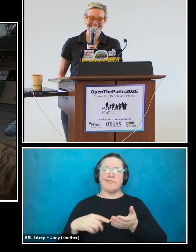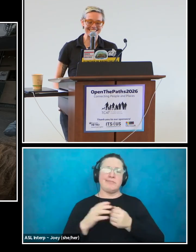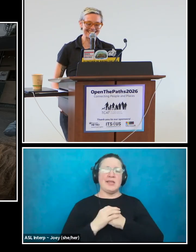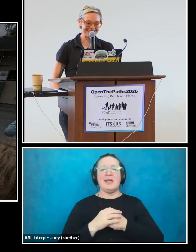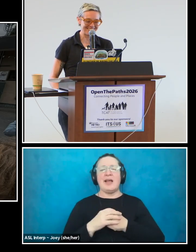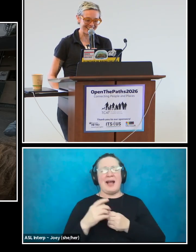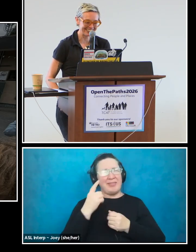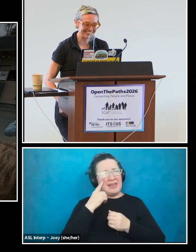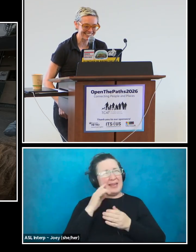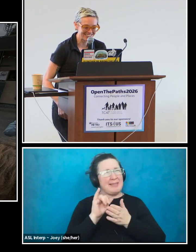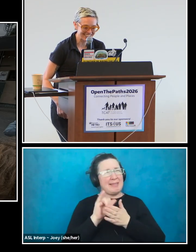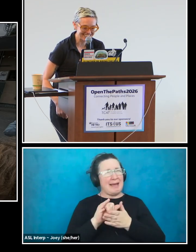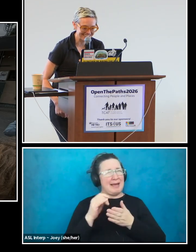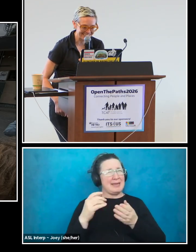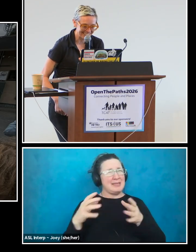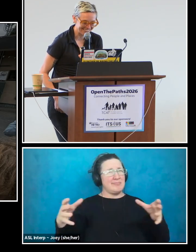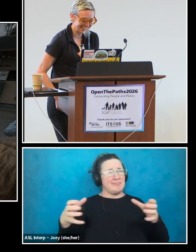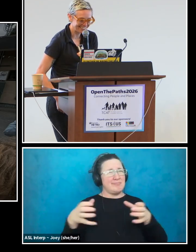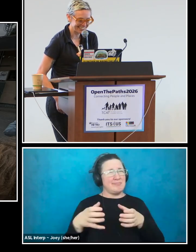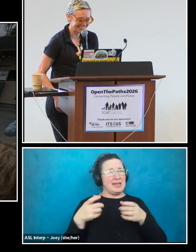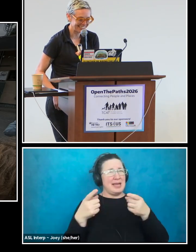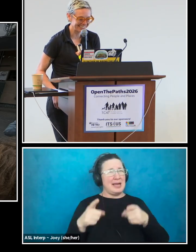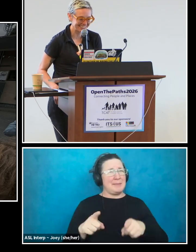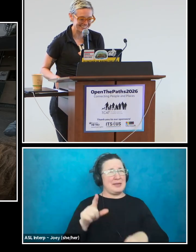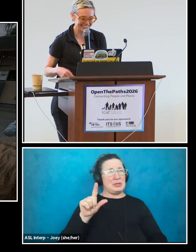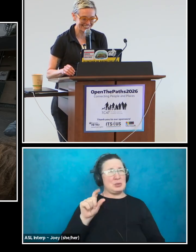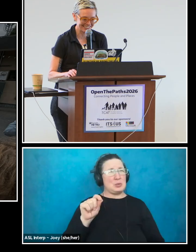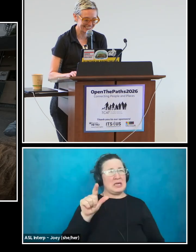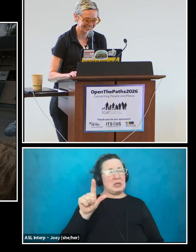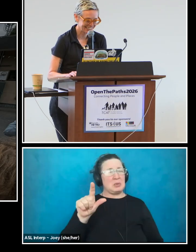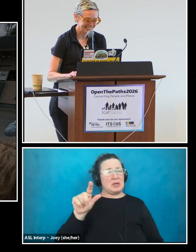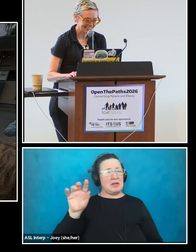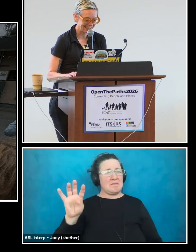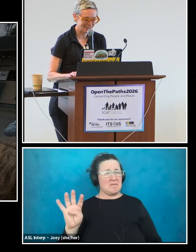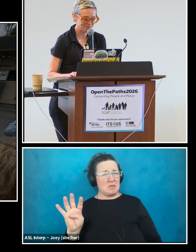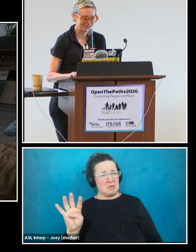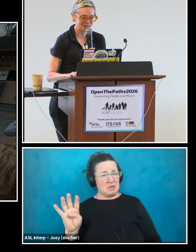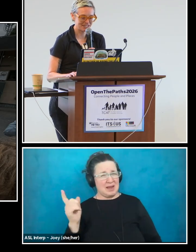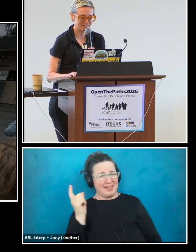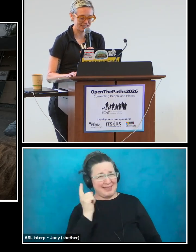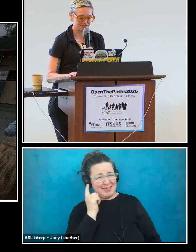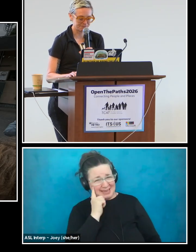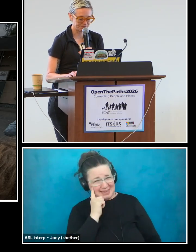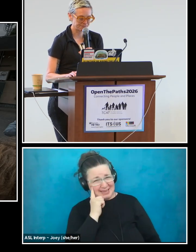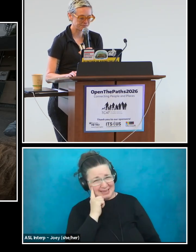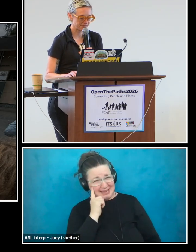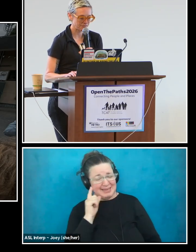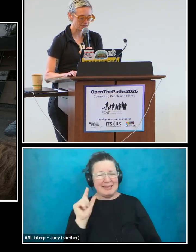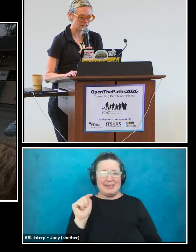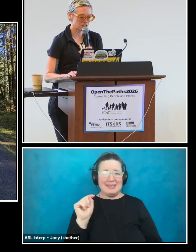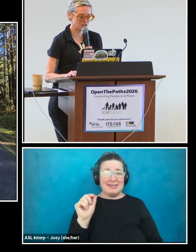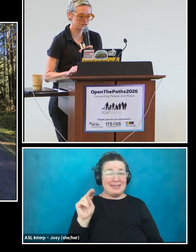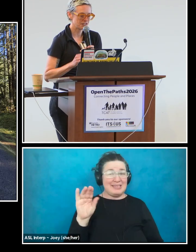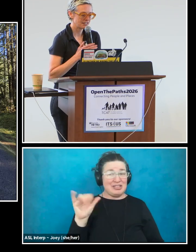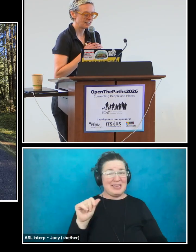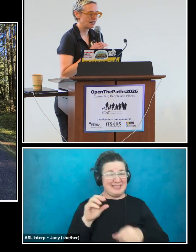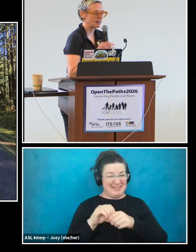Tanisha and Amara in this picture. Um I know my colleague Cecilia is um it was a big event. So,